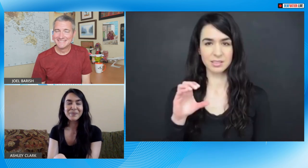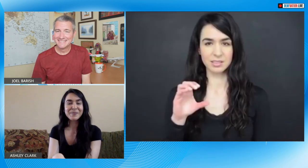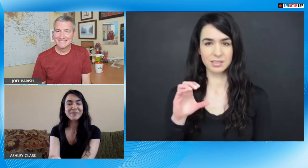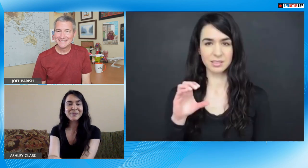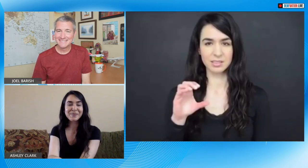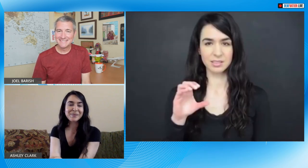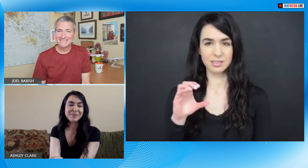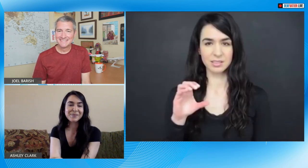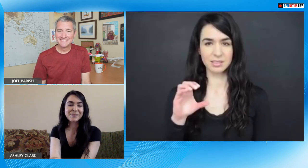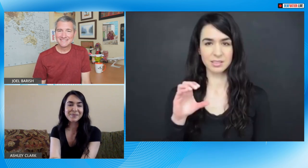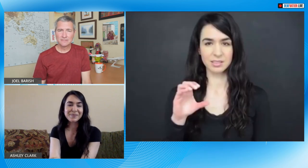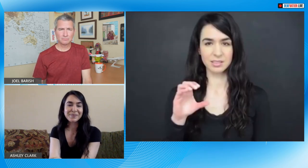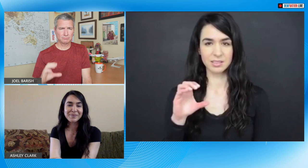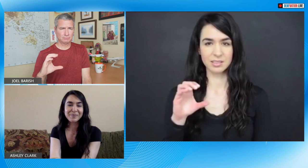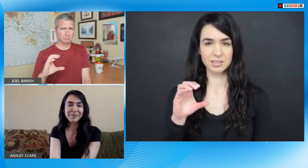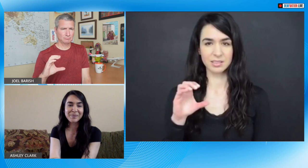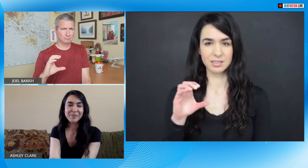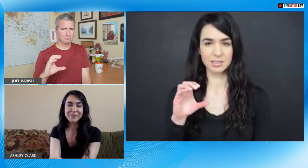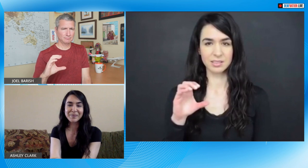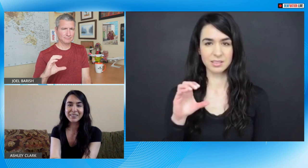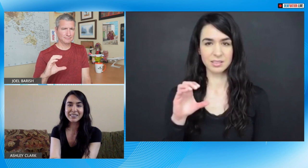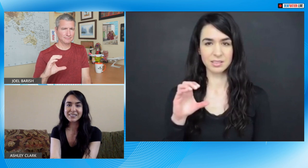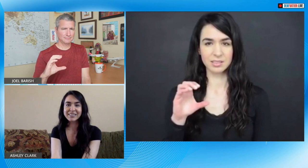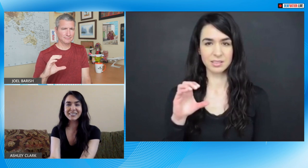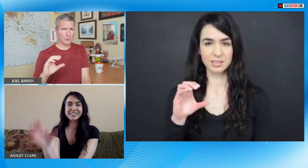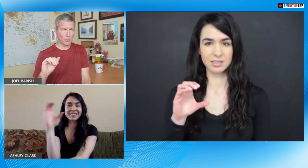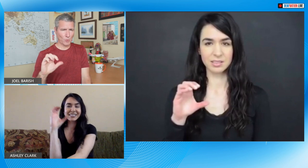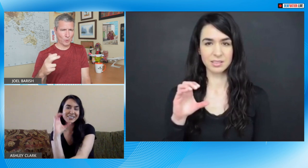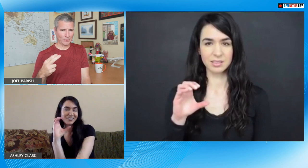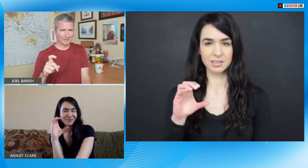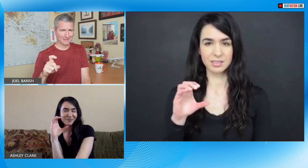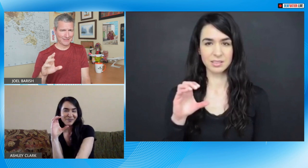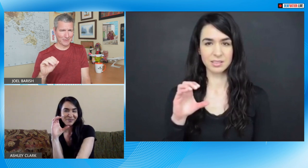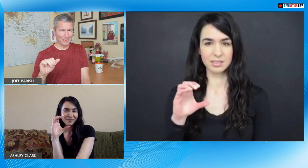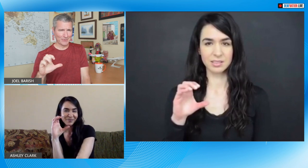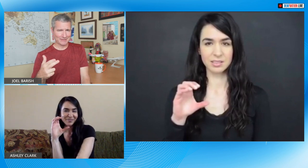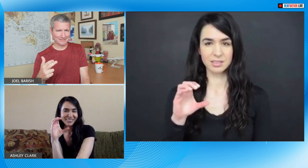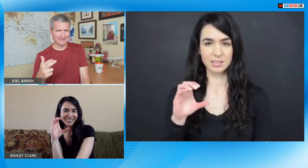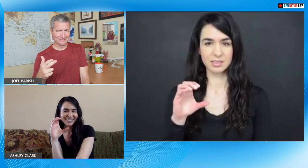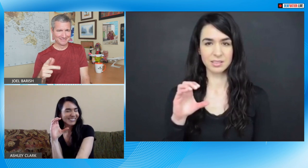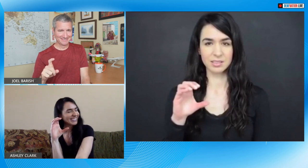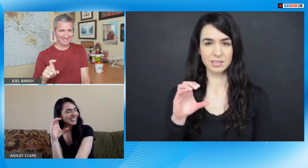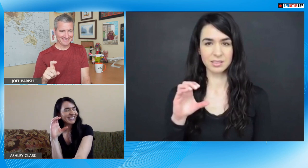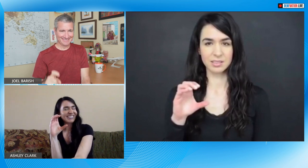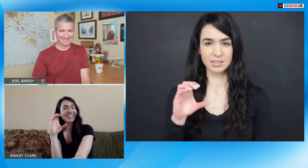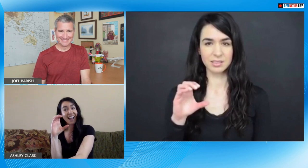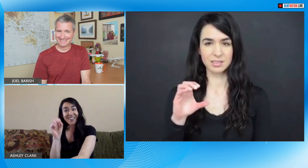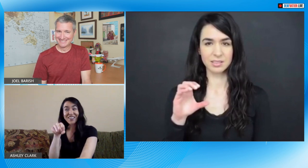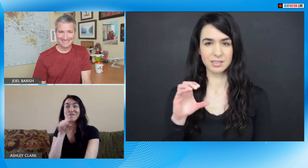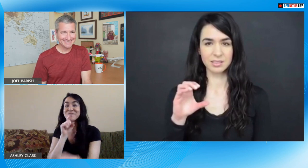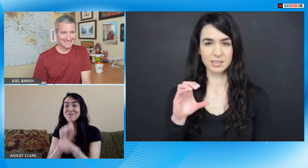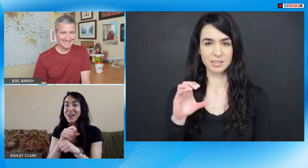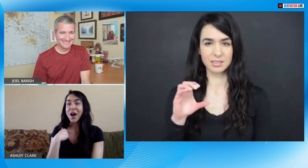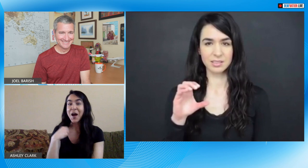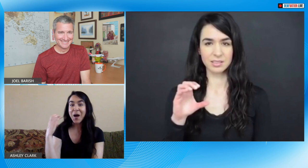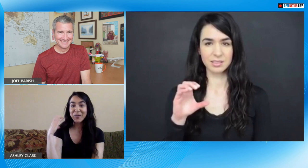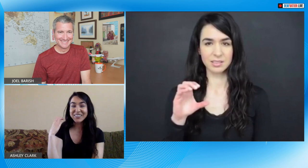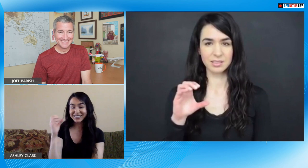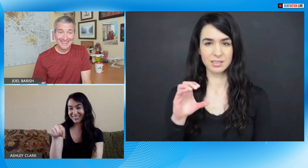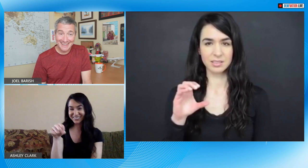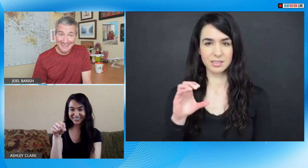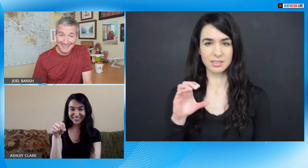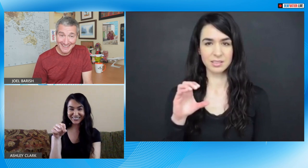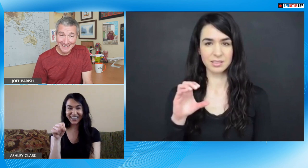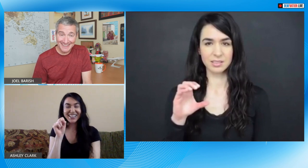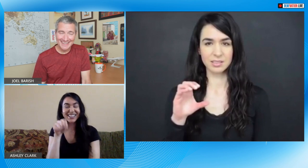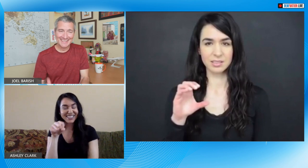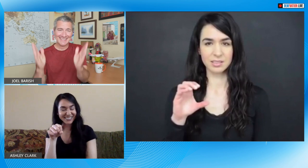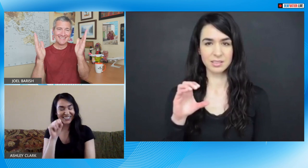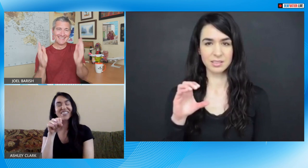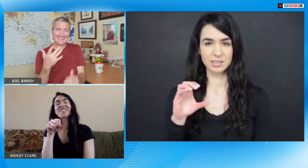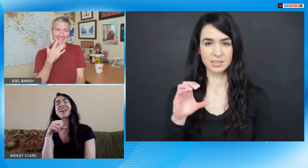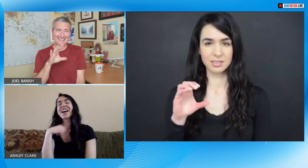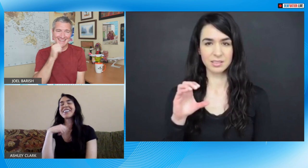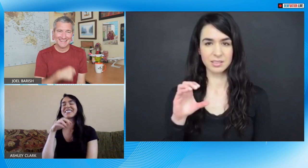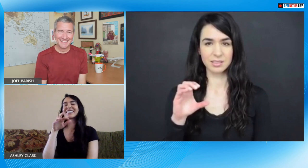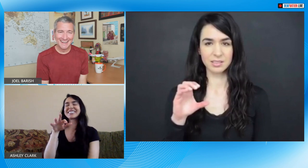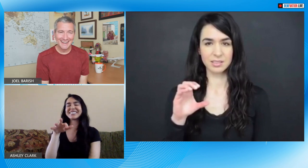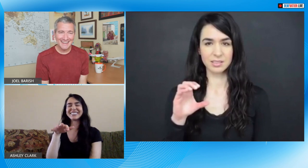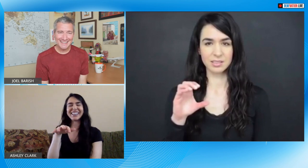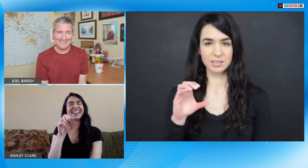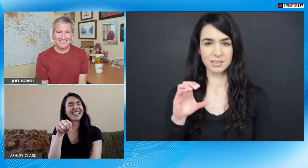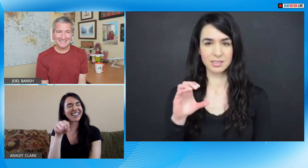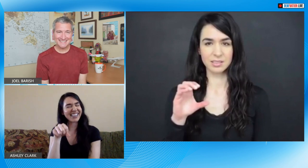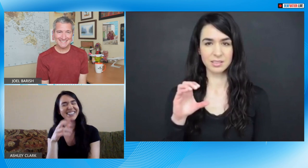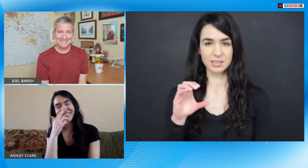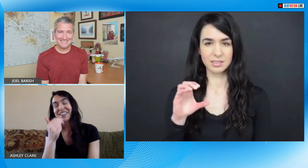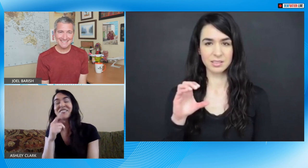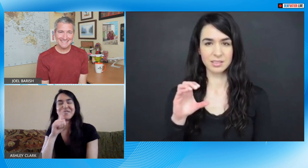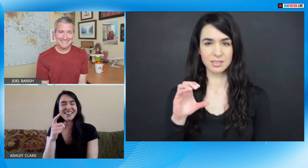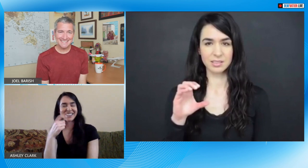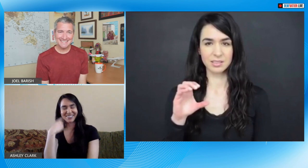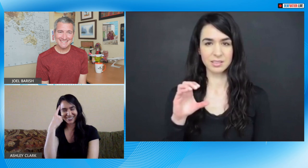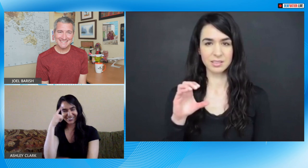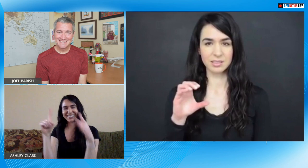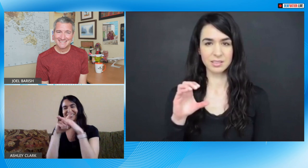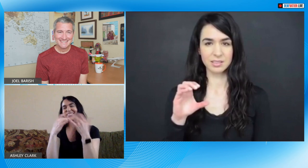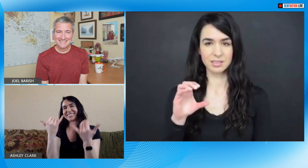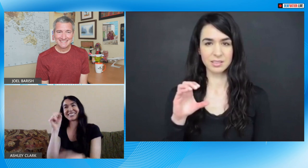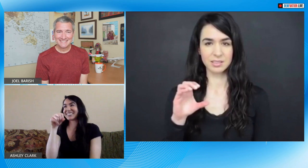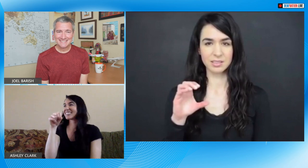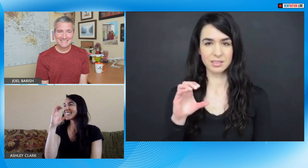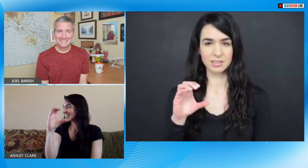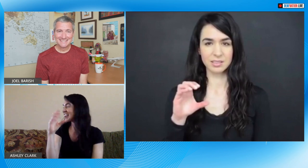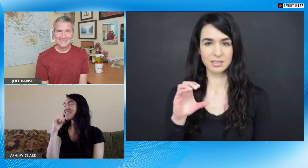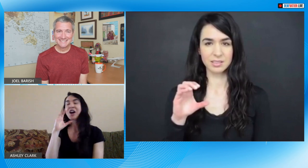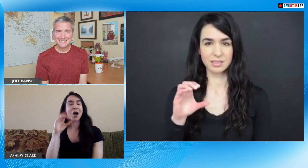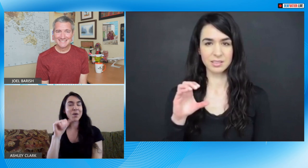the picture I love it alright see the letter C coach but it actually made me